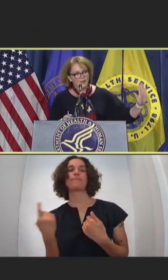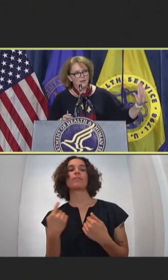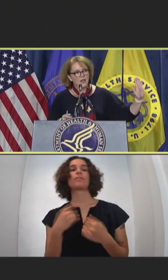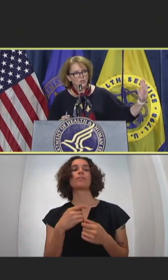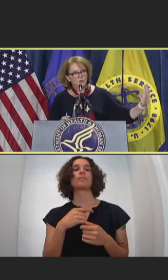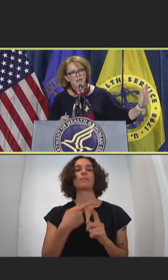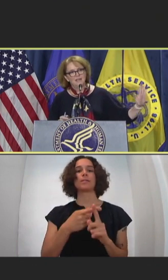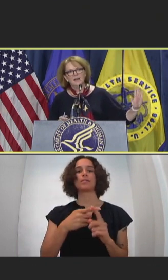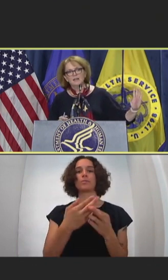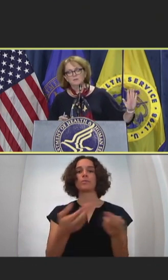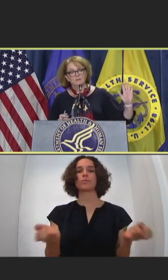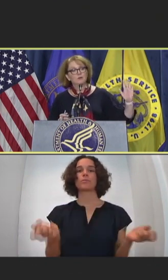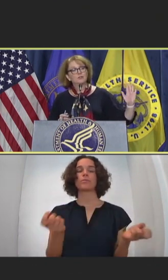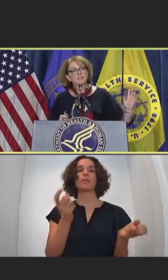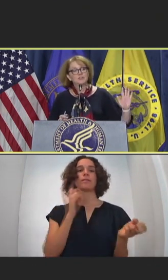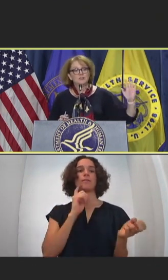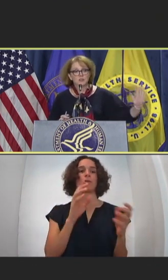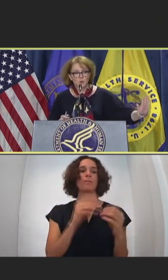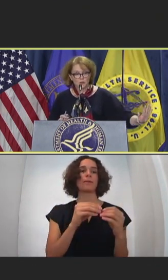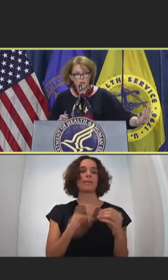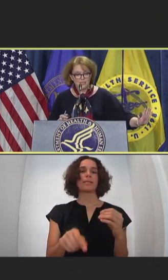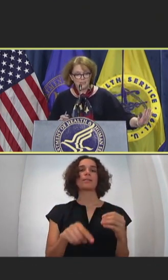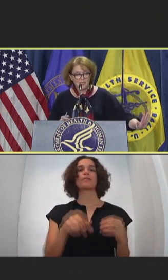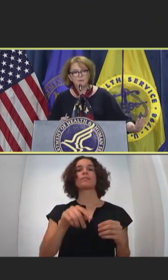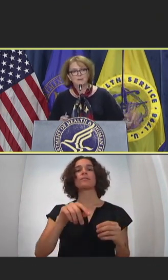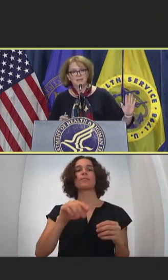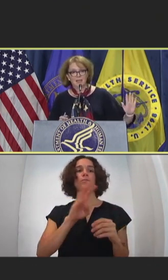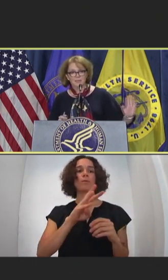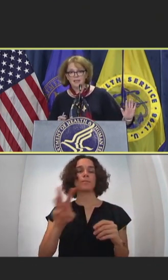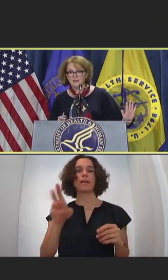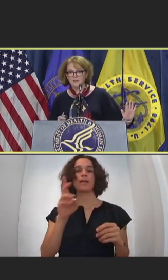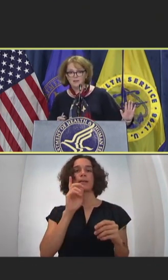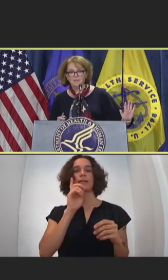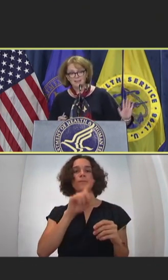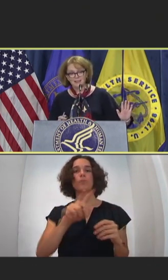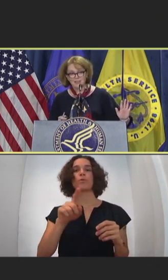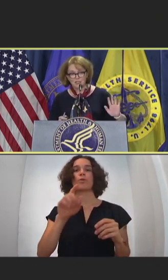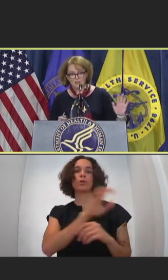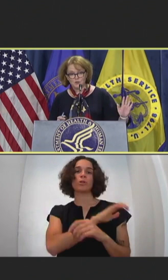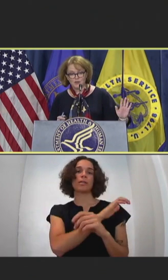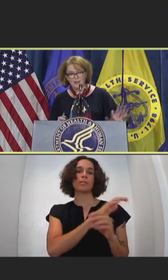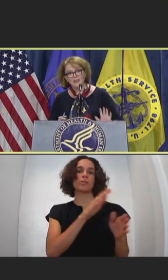a Q&A document for clinicians who are looking to implement hepatitis B vaccination and screening,